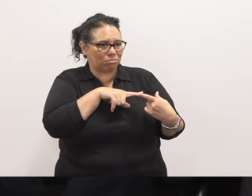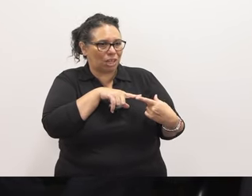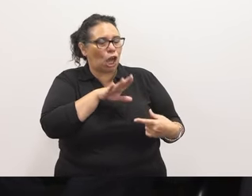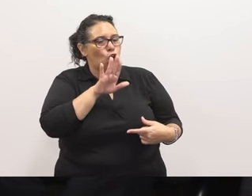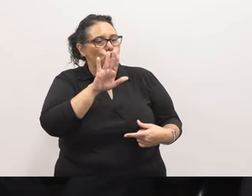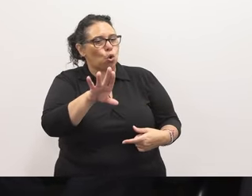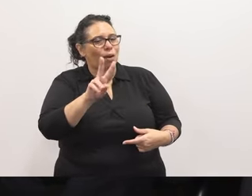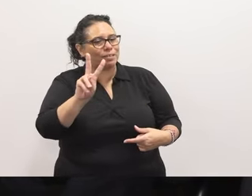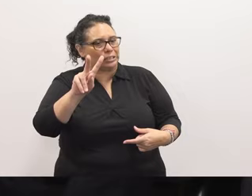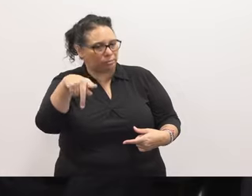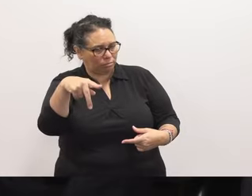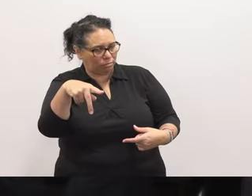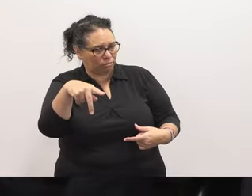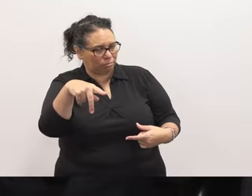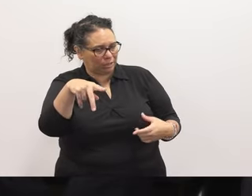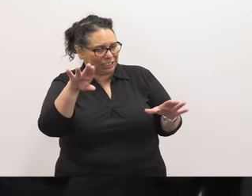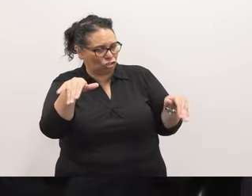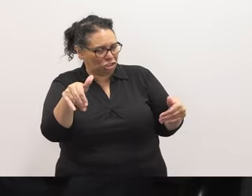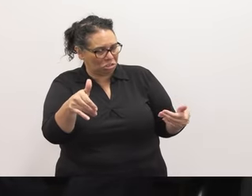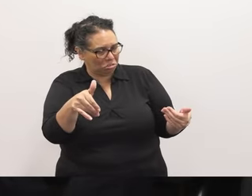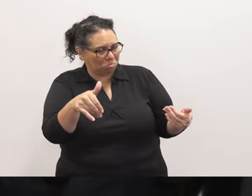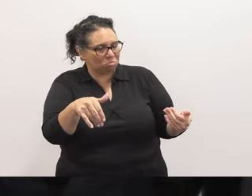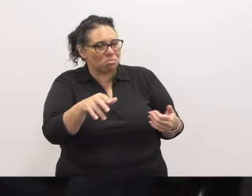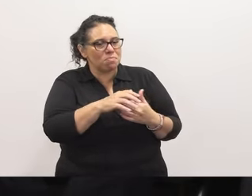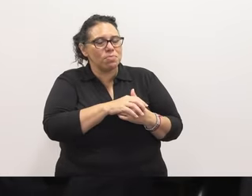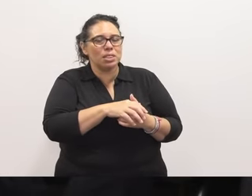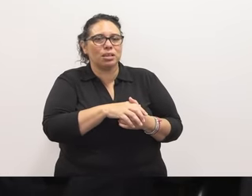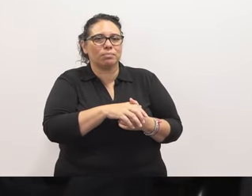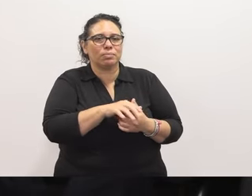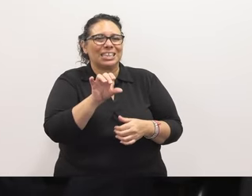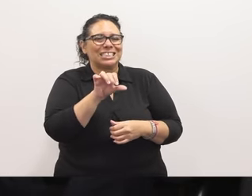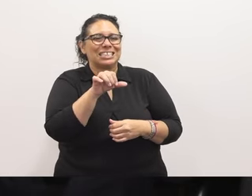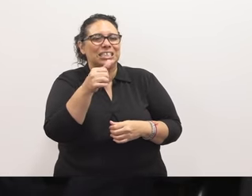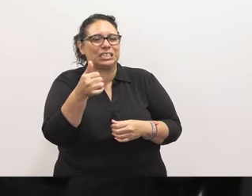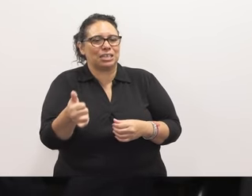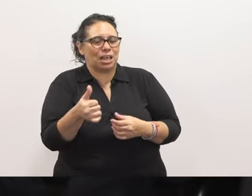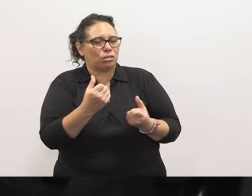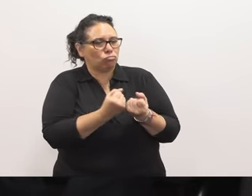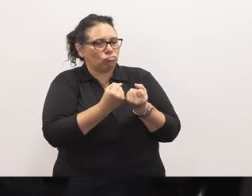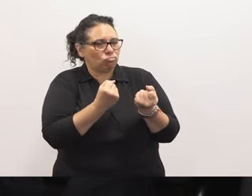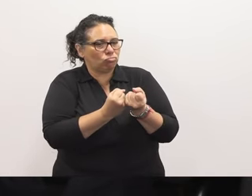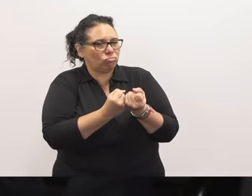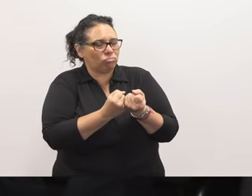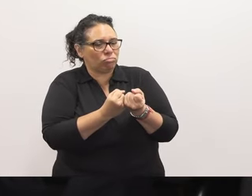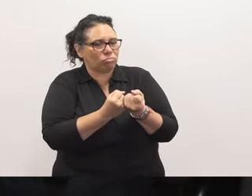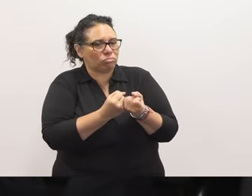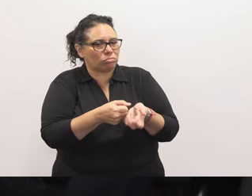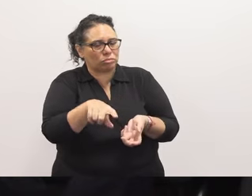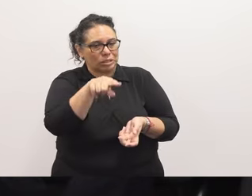which I think is also just another one of those catalysts in supporting our Black students.